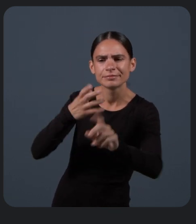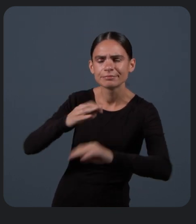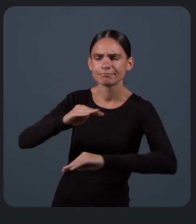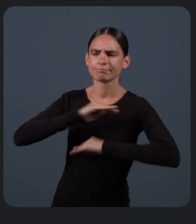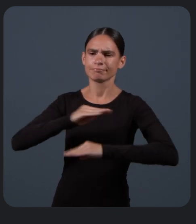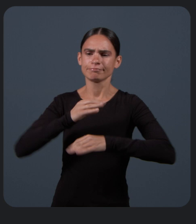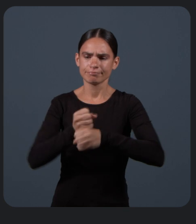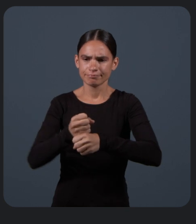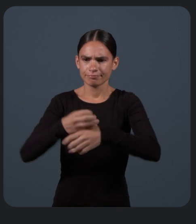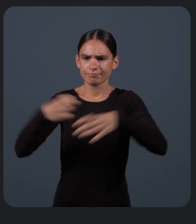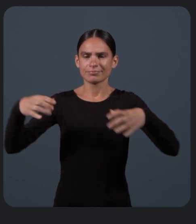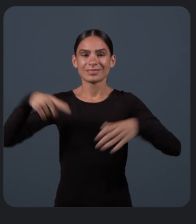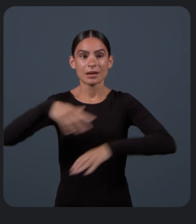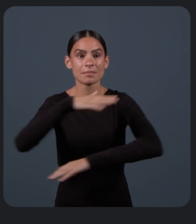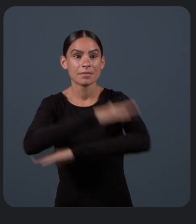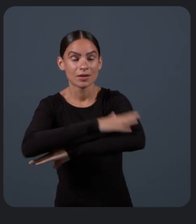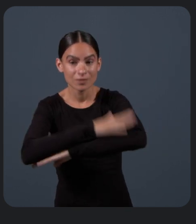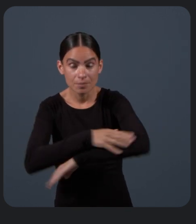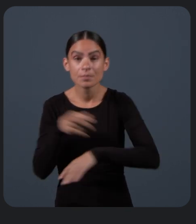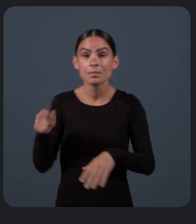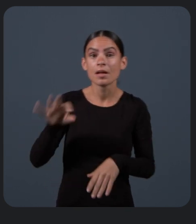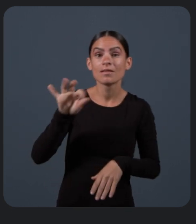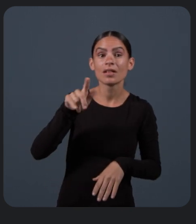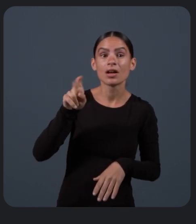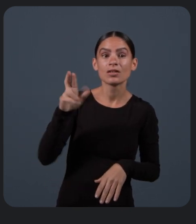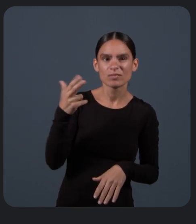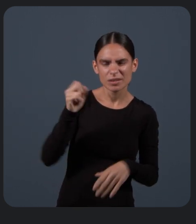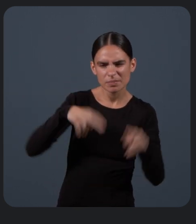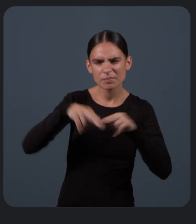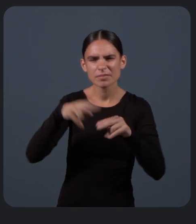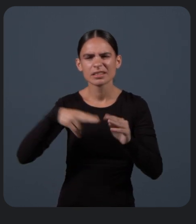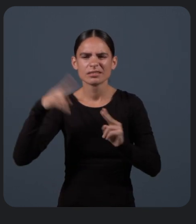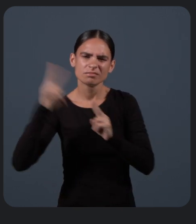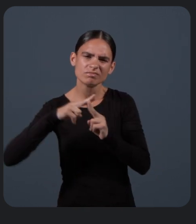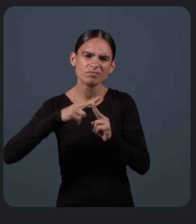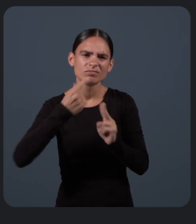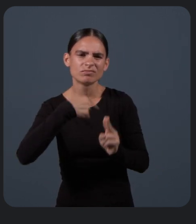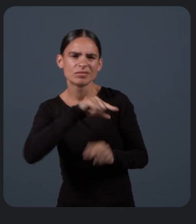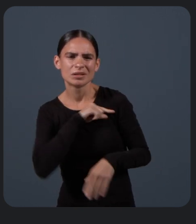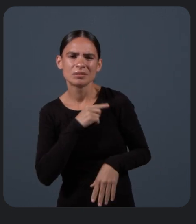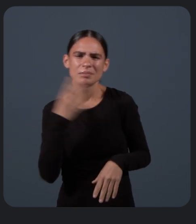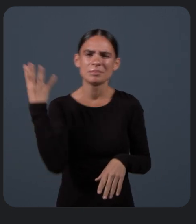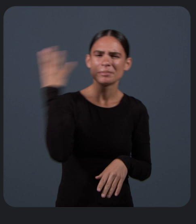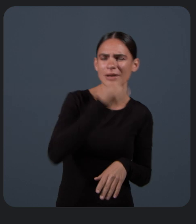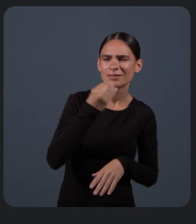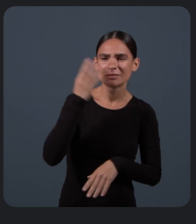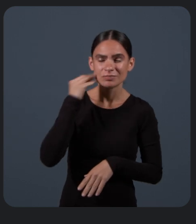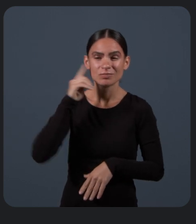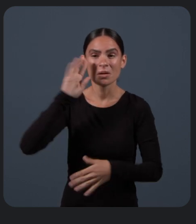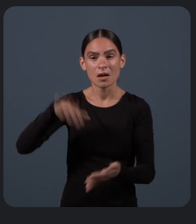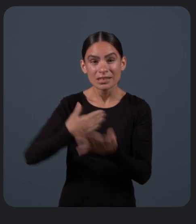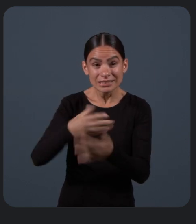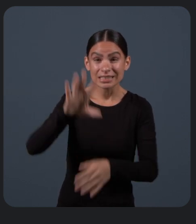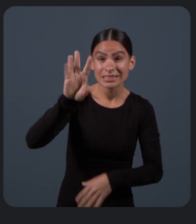With Flutter 3, you can build high-quality, beautiful experiences for all six platforms